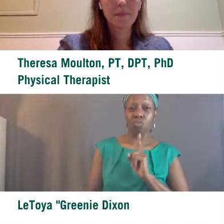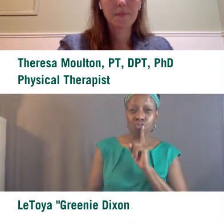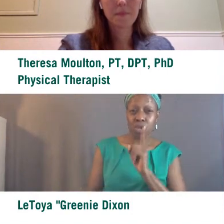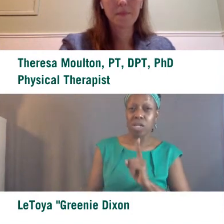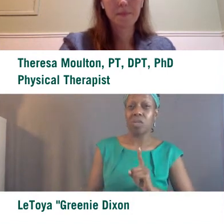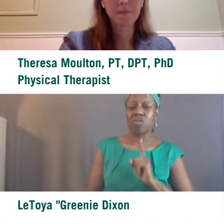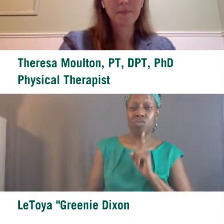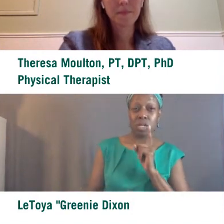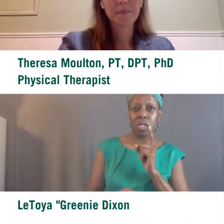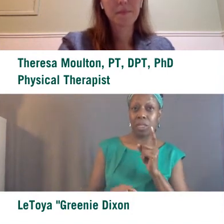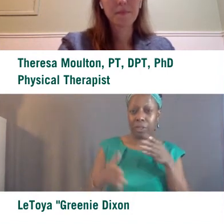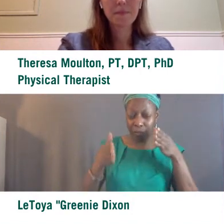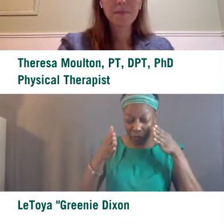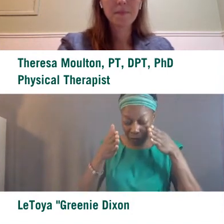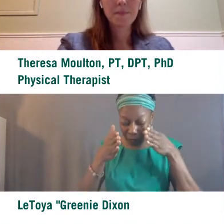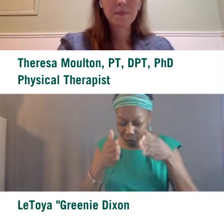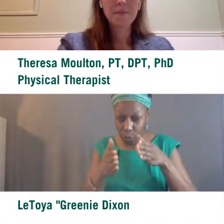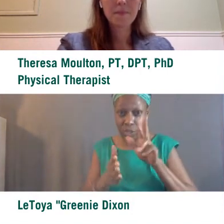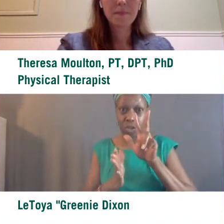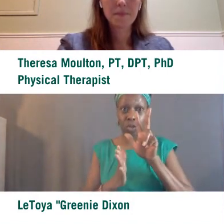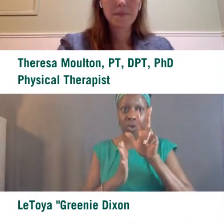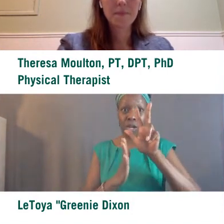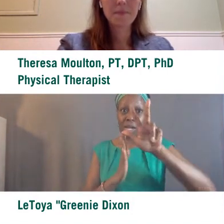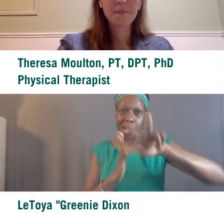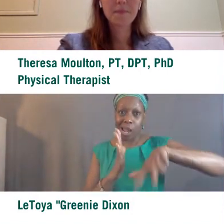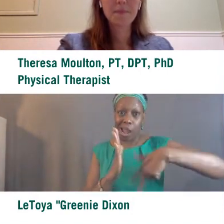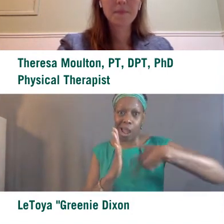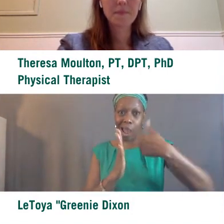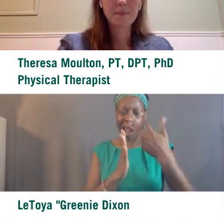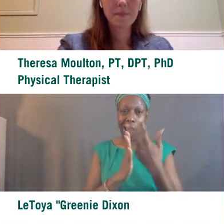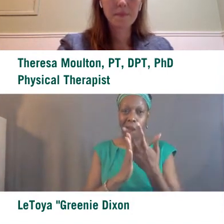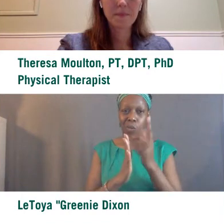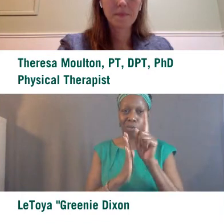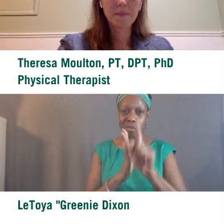So three hours of therapy a day, six days a week.